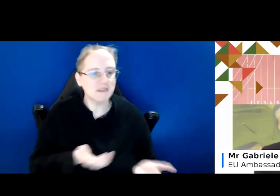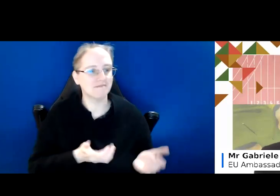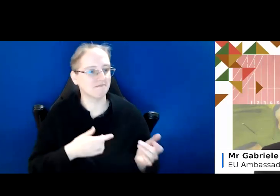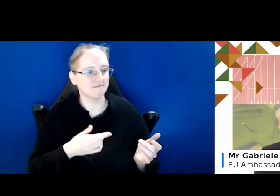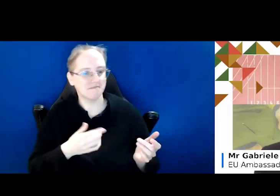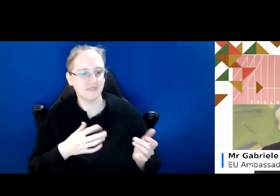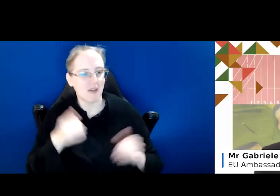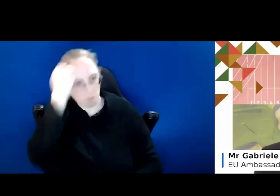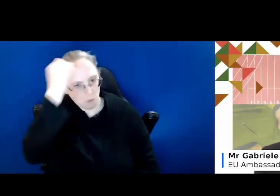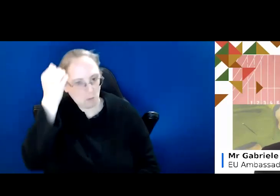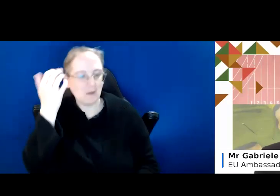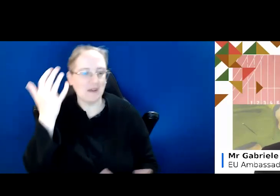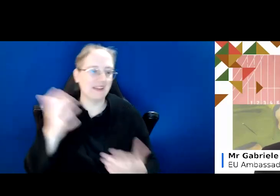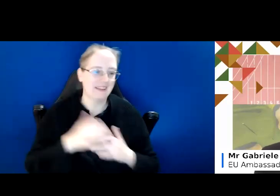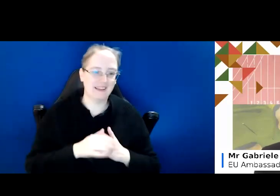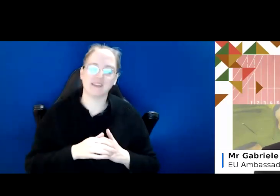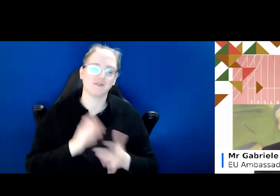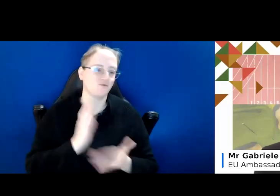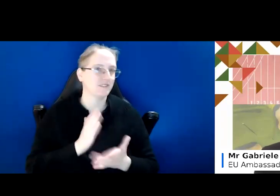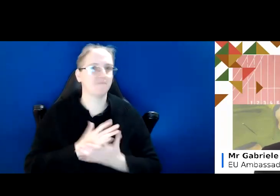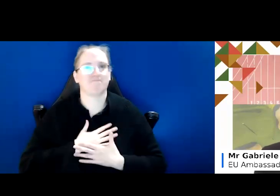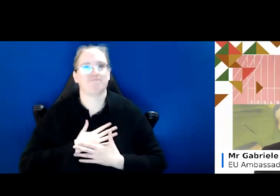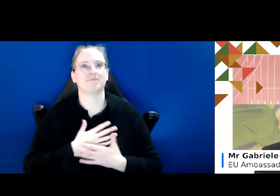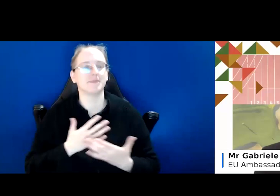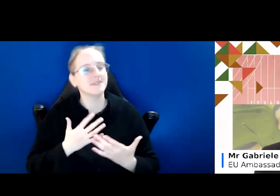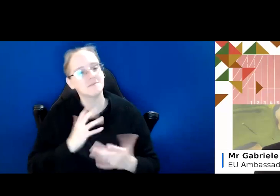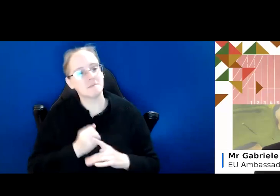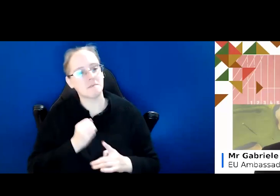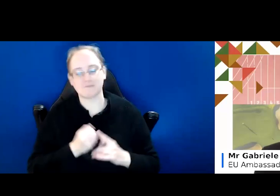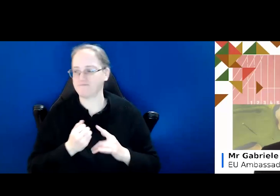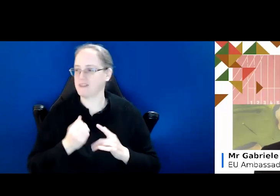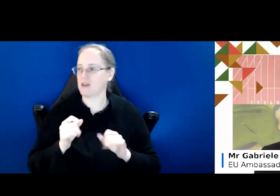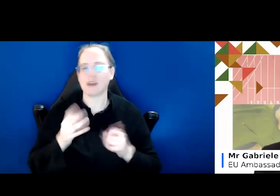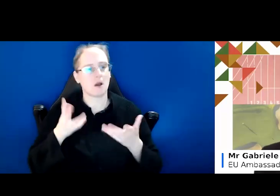and it's an incredible vehicle for a mutual understanding and integration